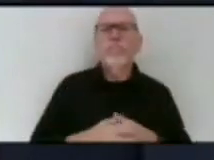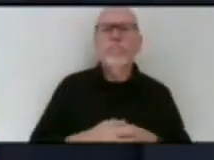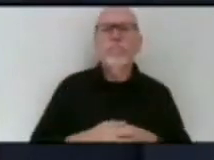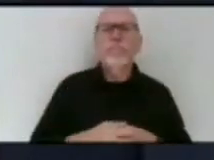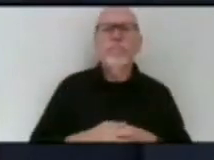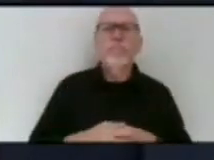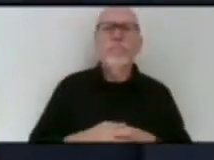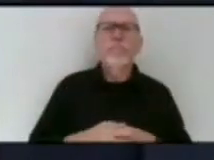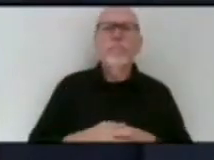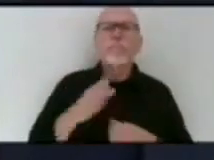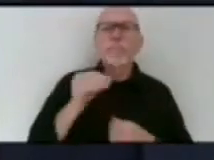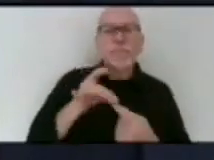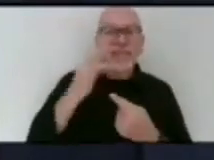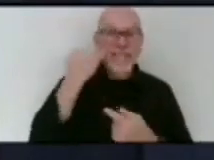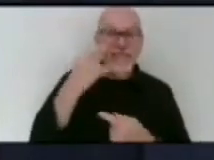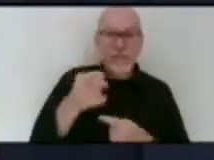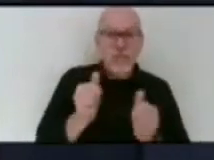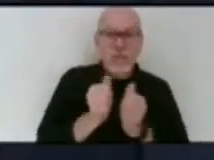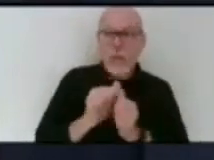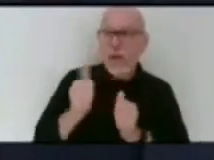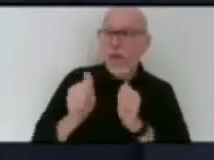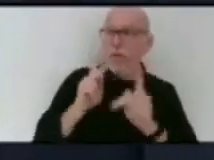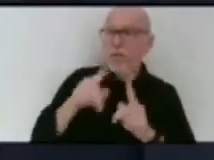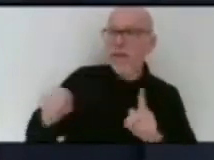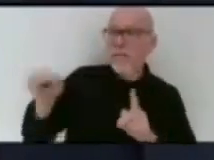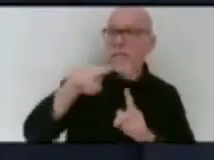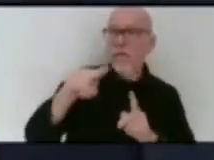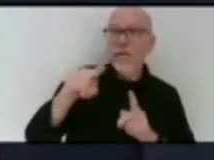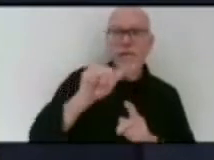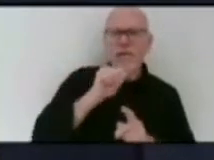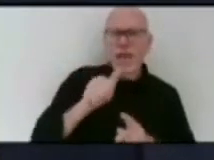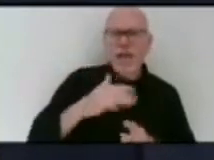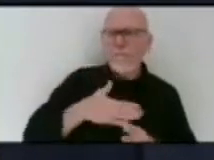when you are with others who are not members of your immediate household.